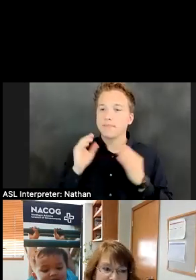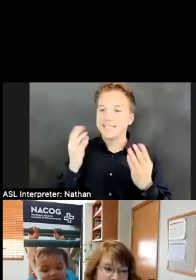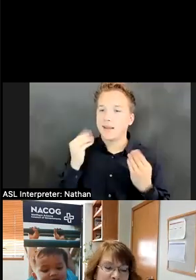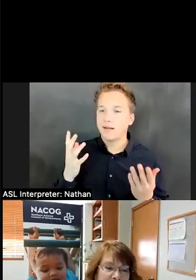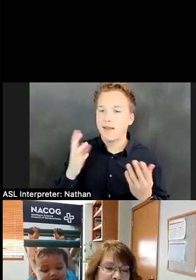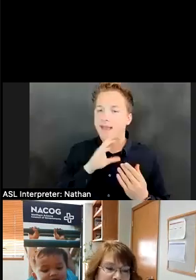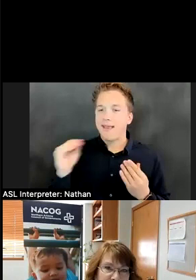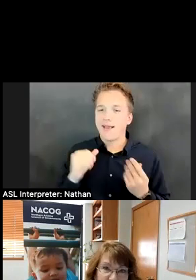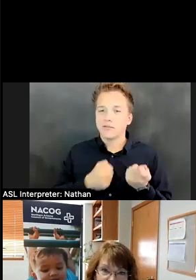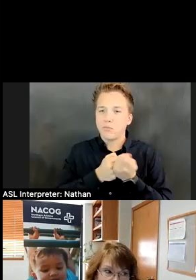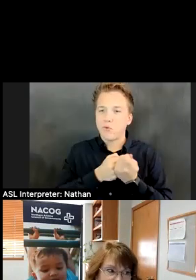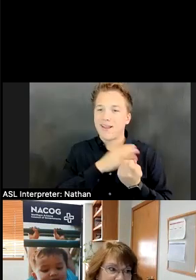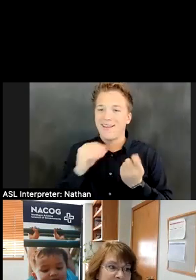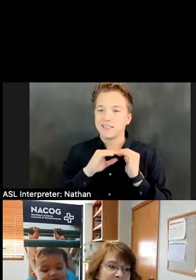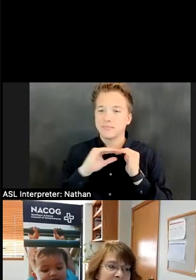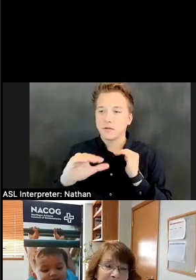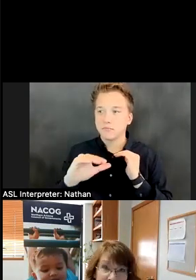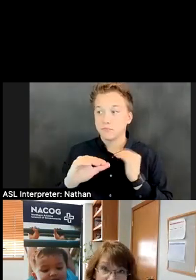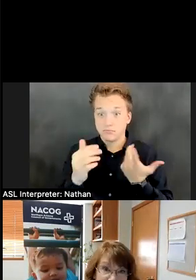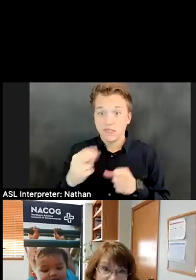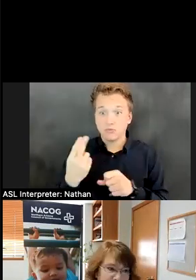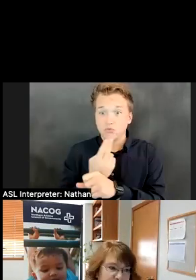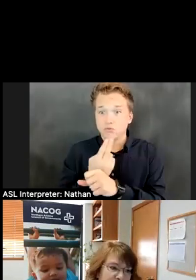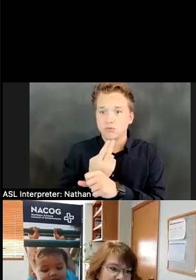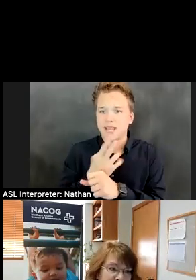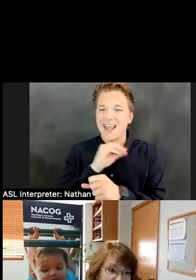availability, usability, integrity, and security.